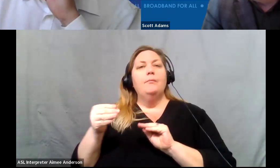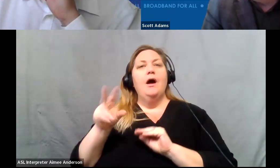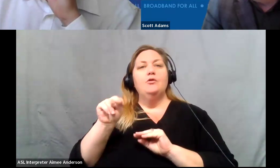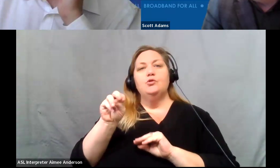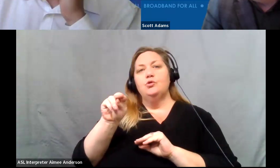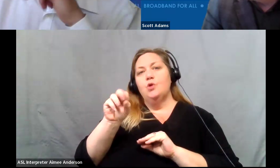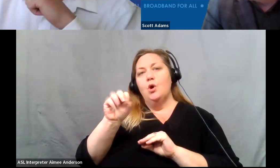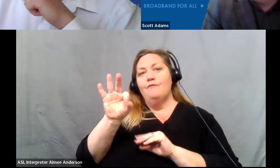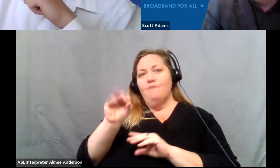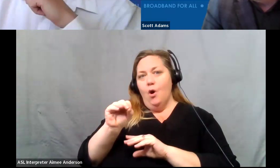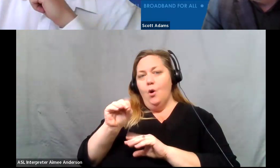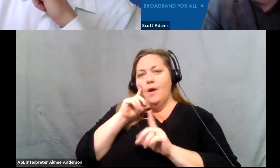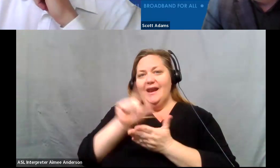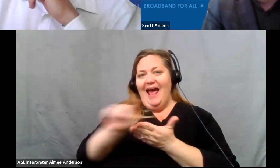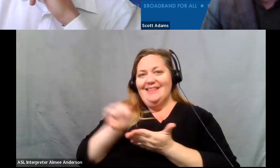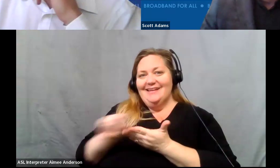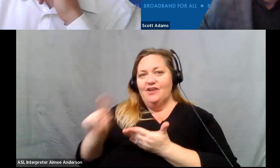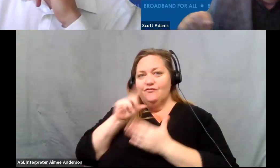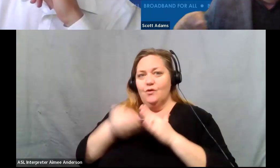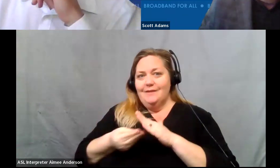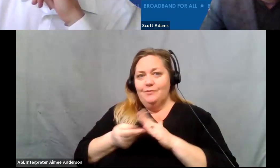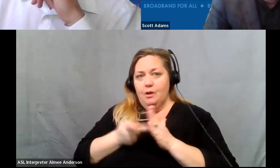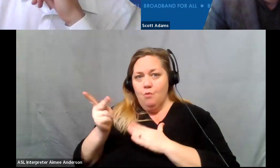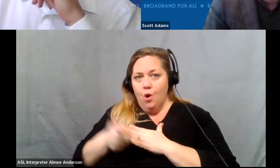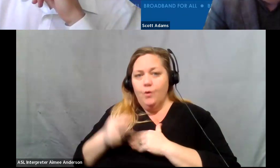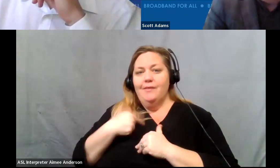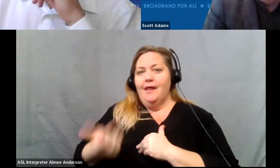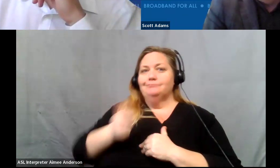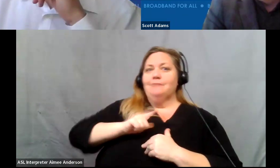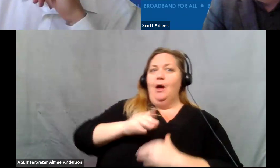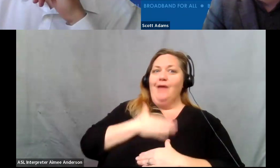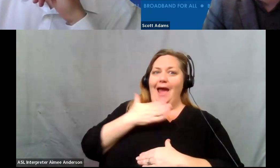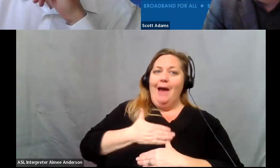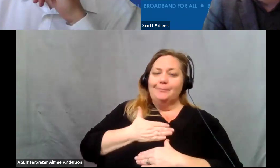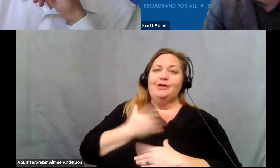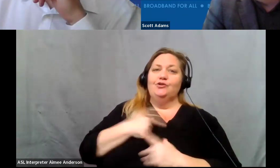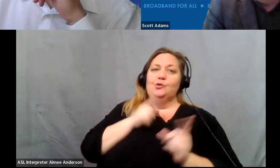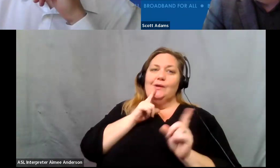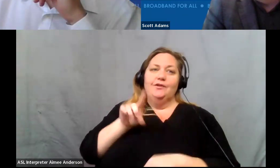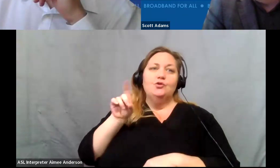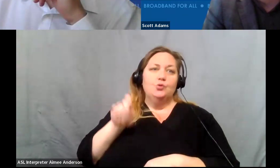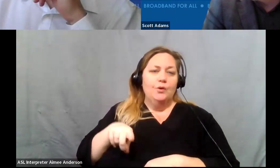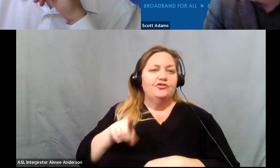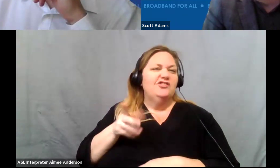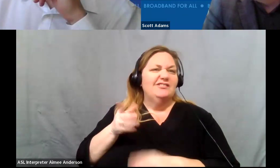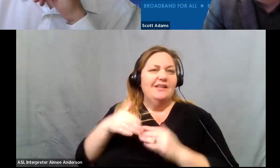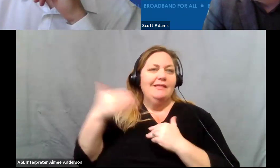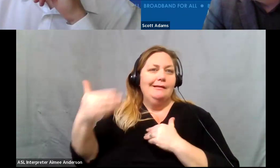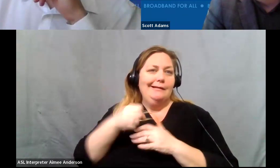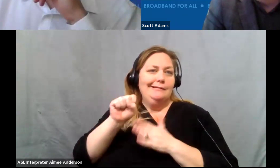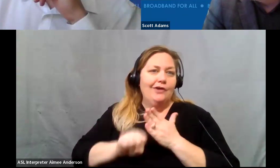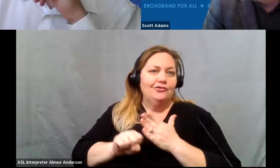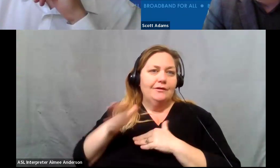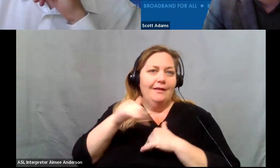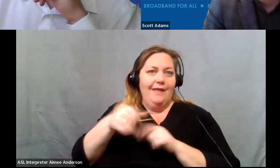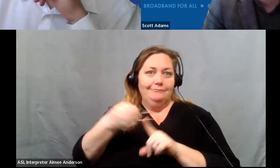for subsidy programs. And then I'll happy to answer a question in the next section on that.